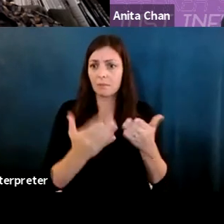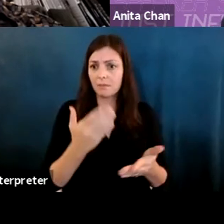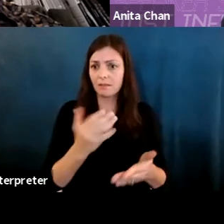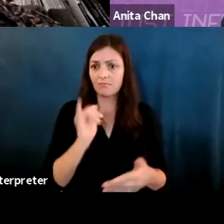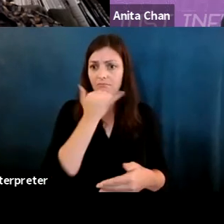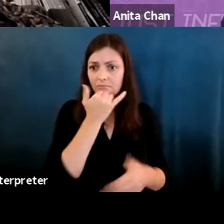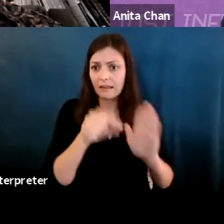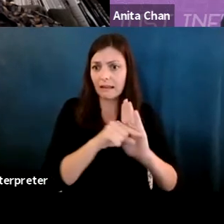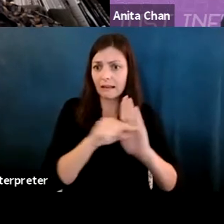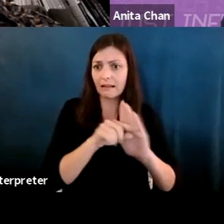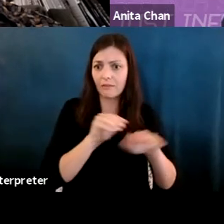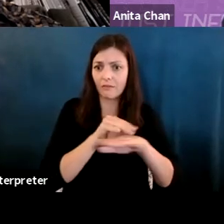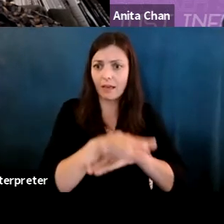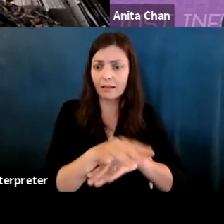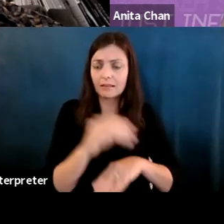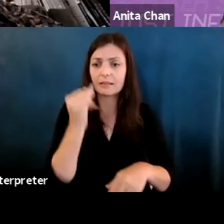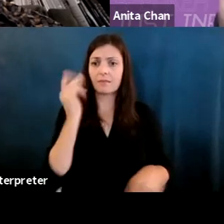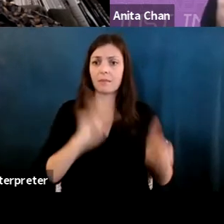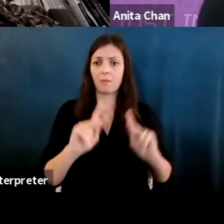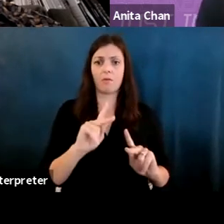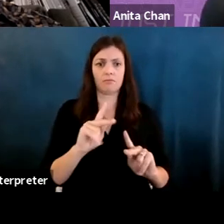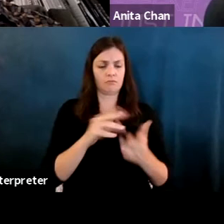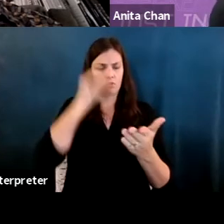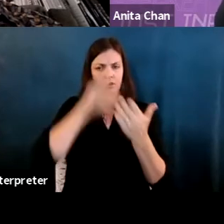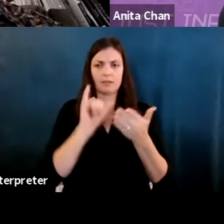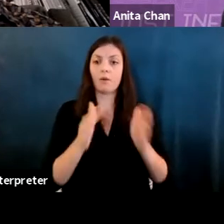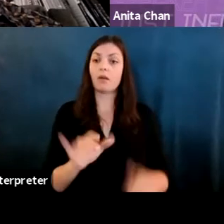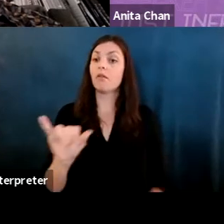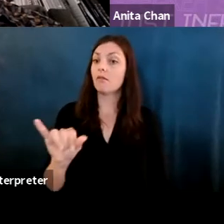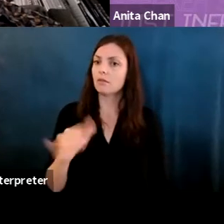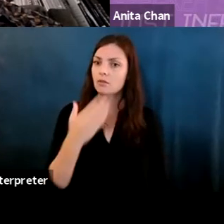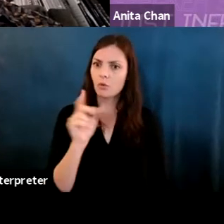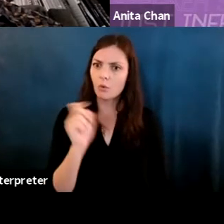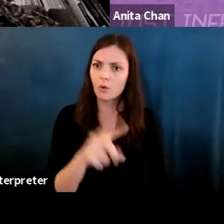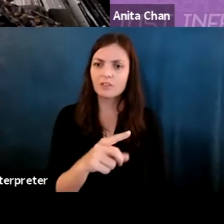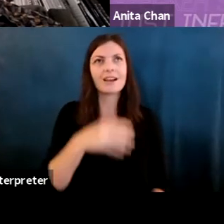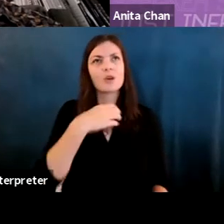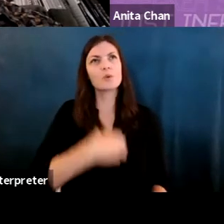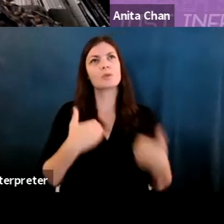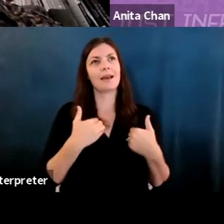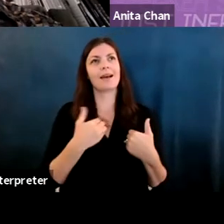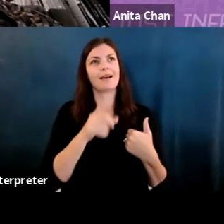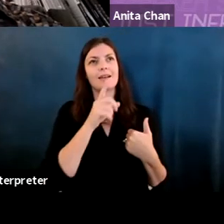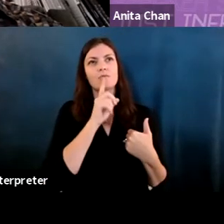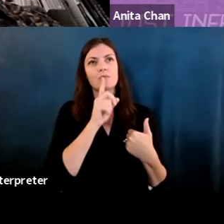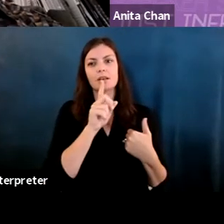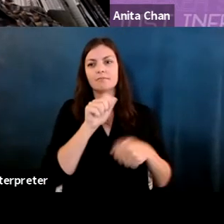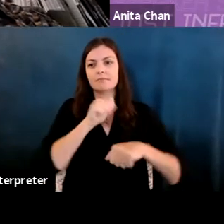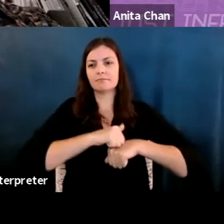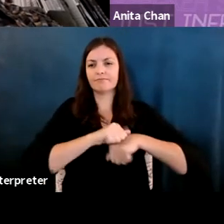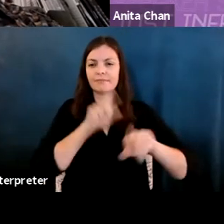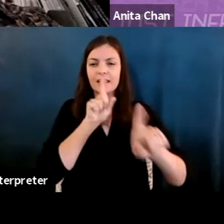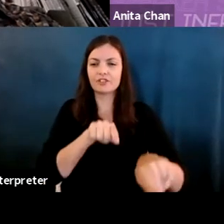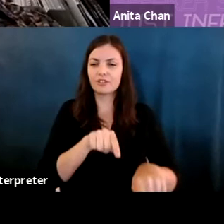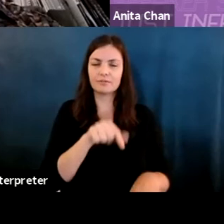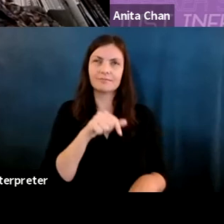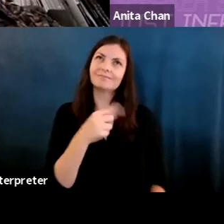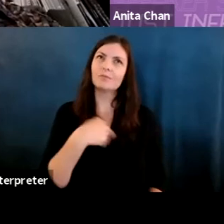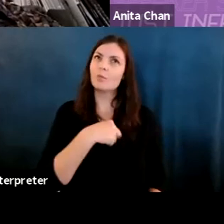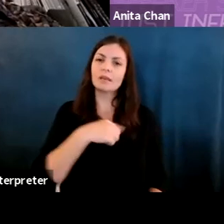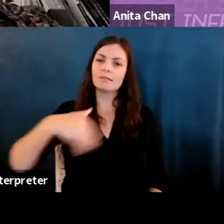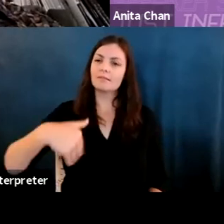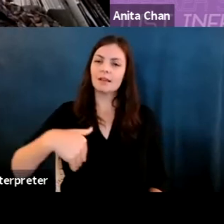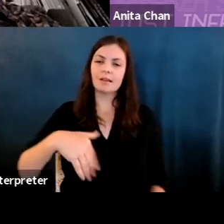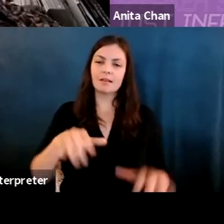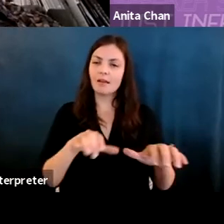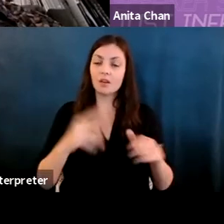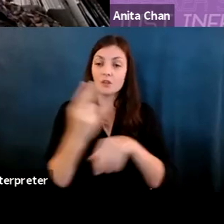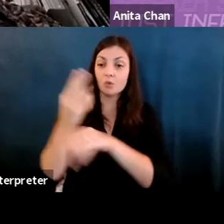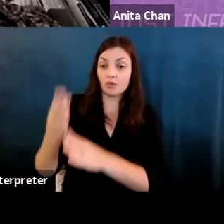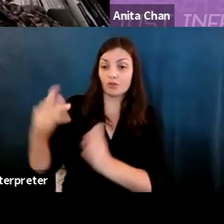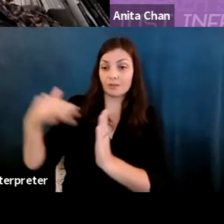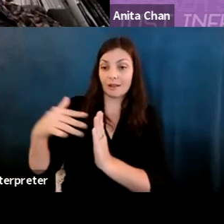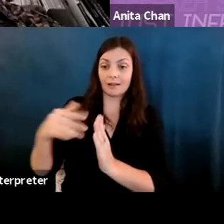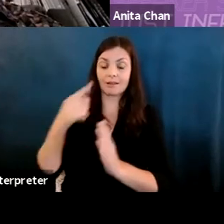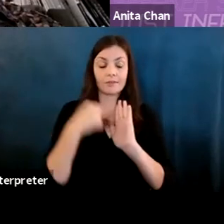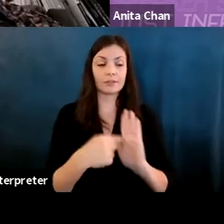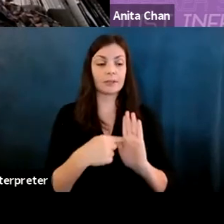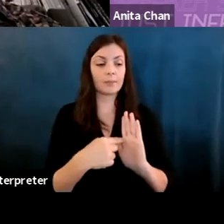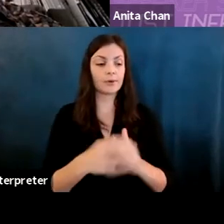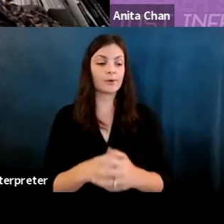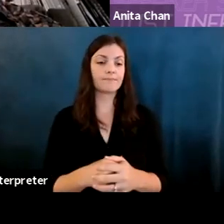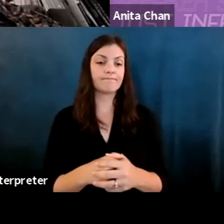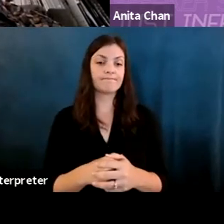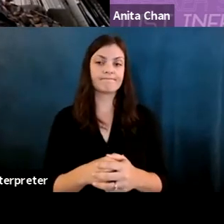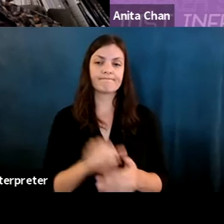Fernanda Viegas: Oh that's a great question and I wish we had like a crisp answer, but we haven't like we haven't really done user studies, for instance, of that interface.